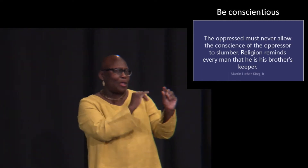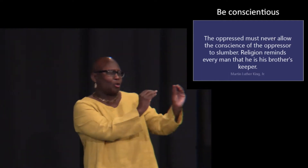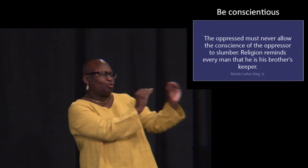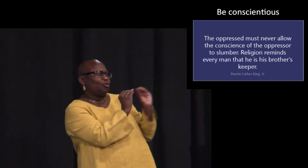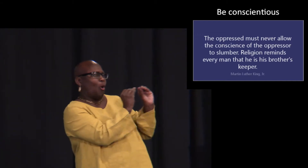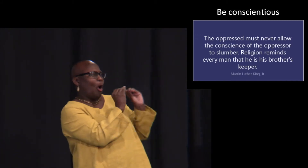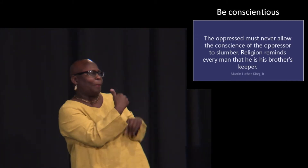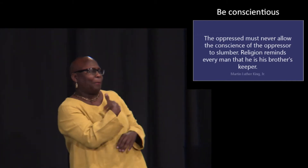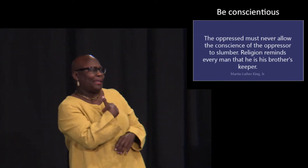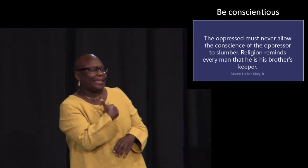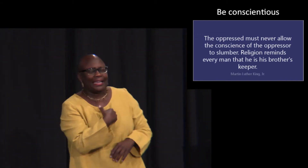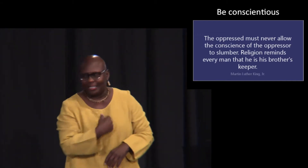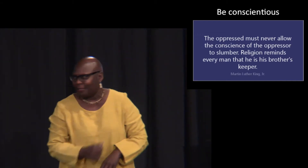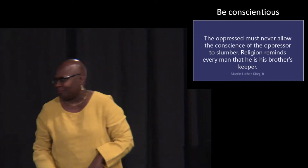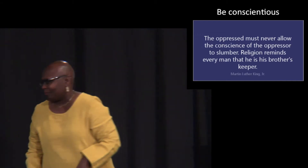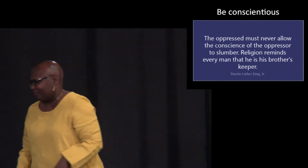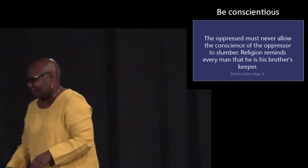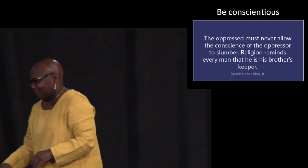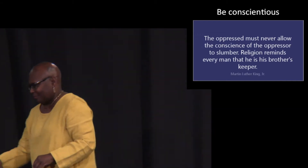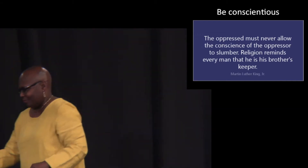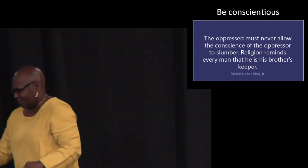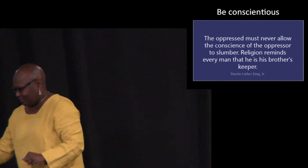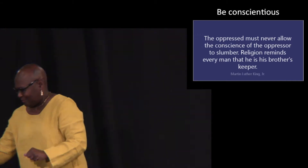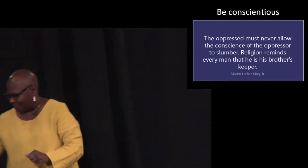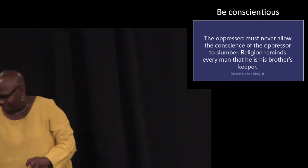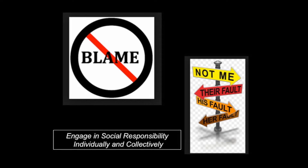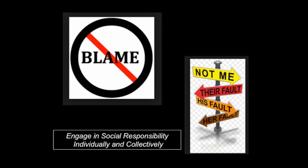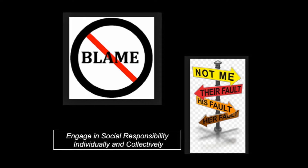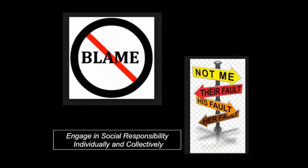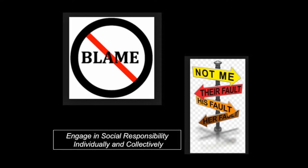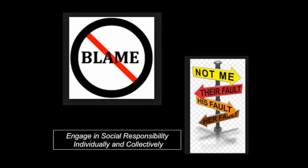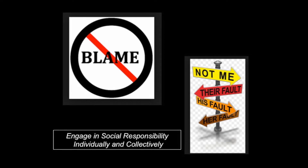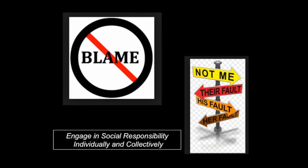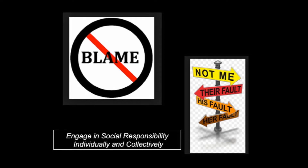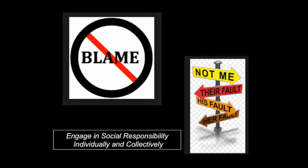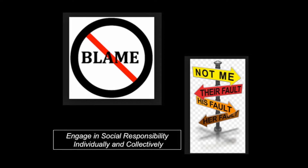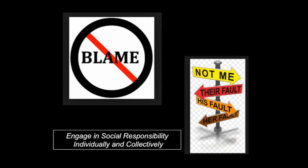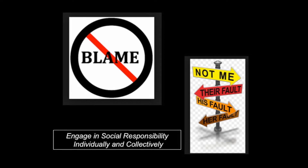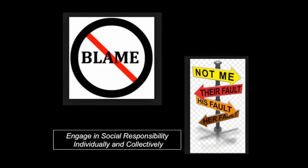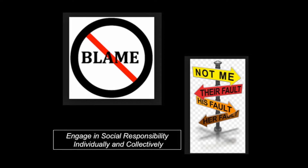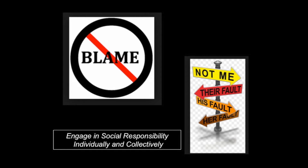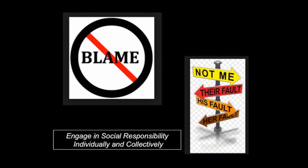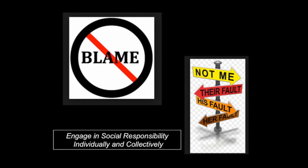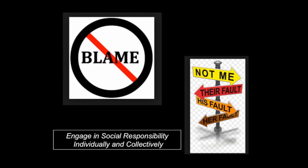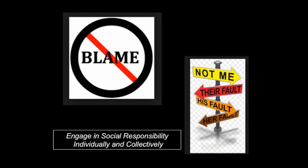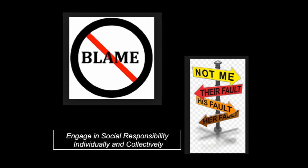That's because they're deeply embedded into a system that gives them privilege and power